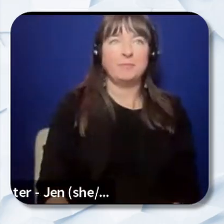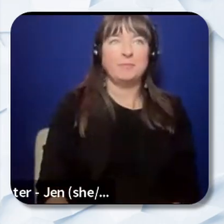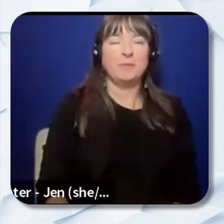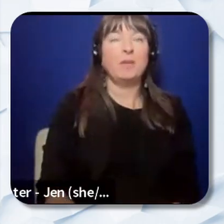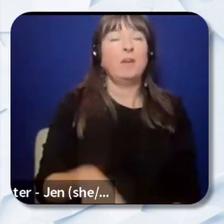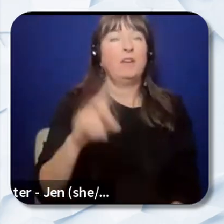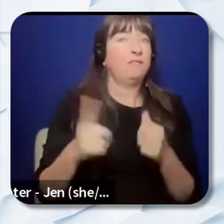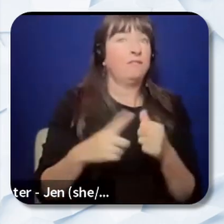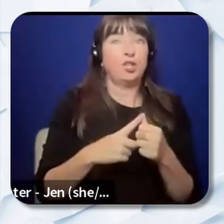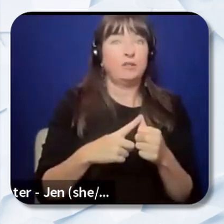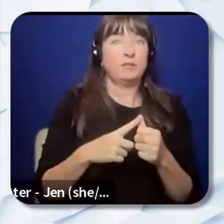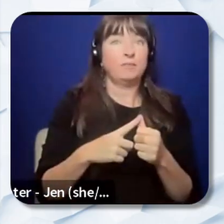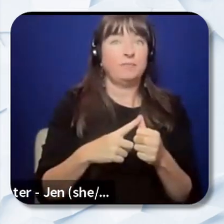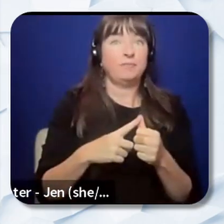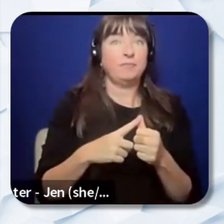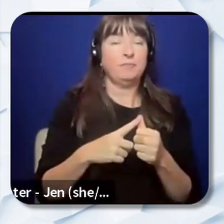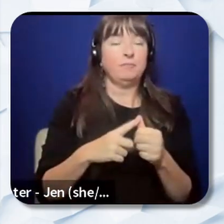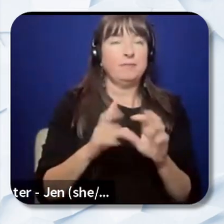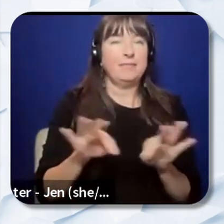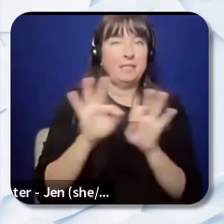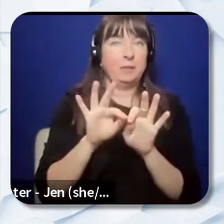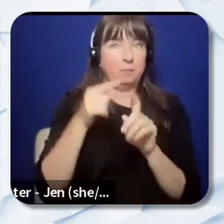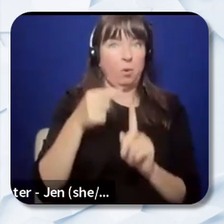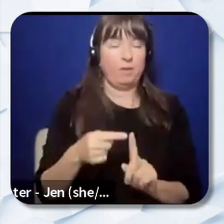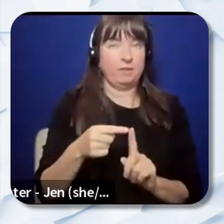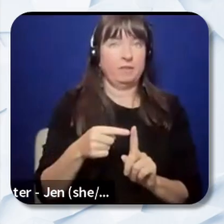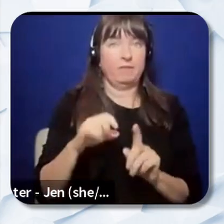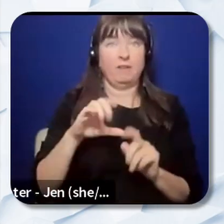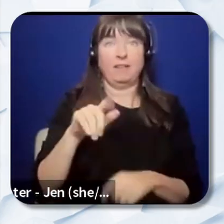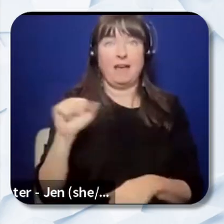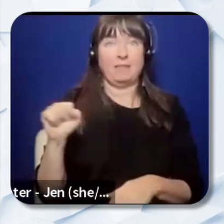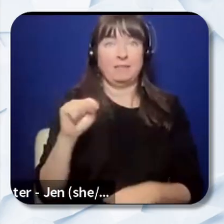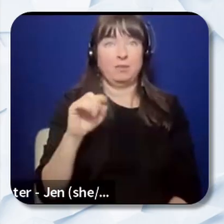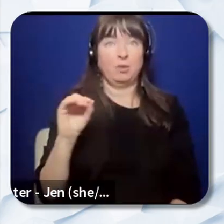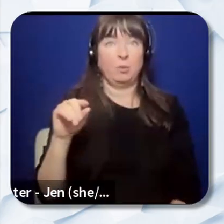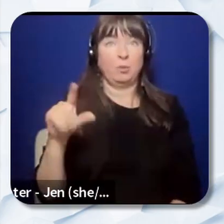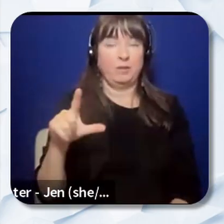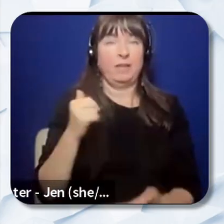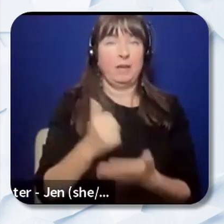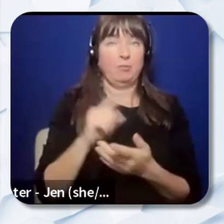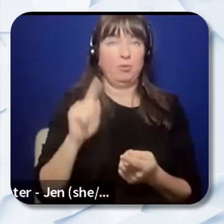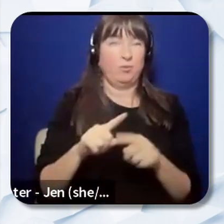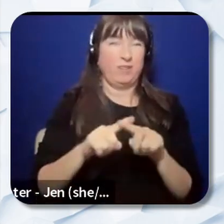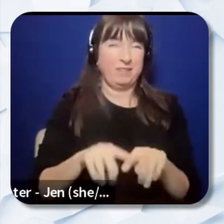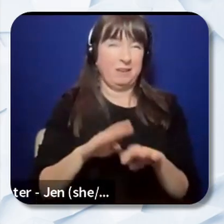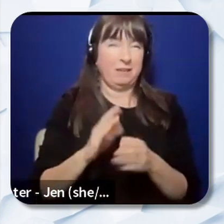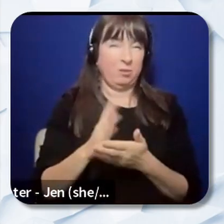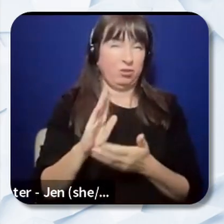So first of all the key points of the CLASS tool to help reduce reliance on exclusive discipline